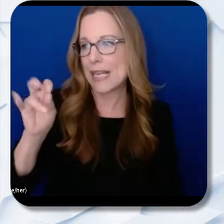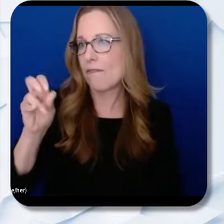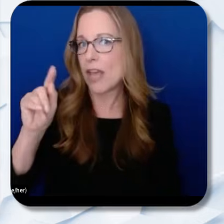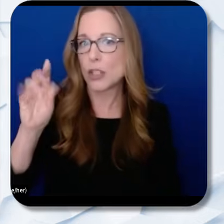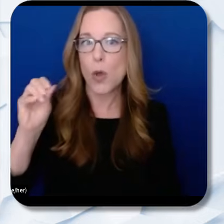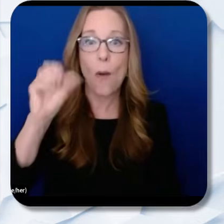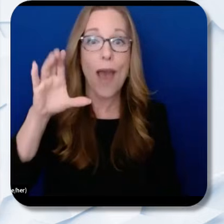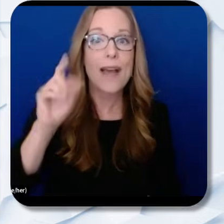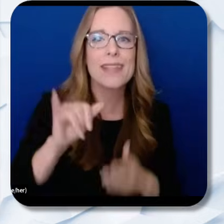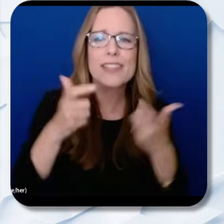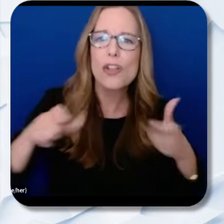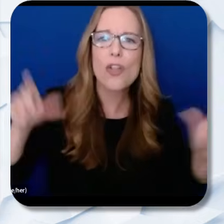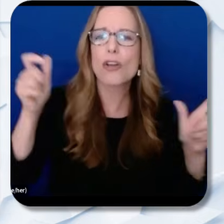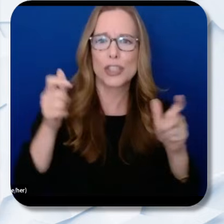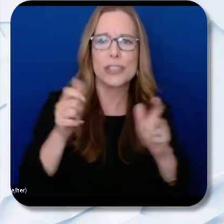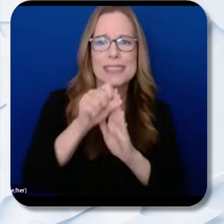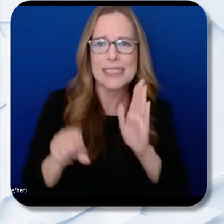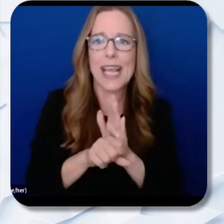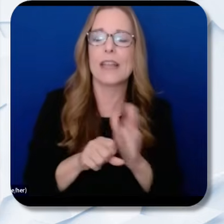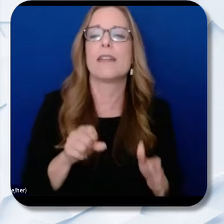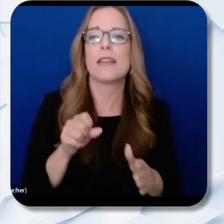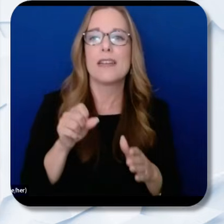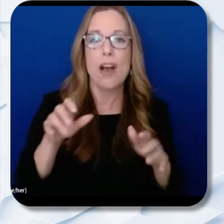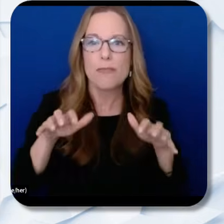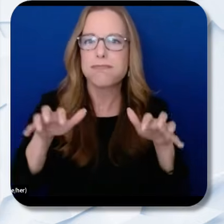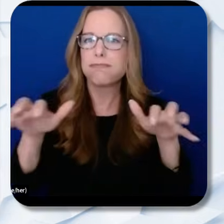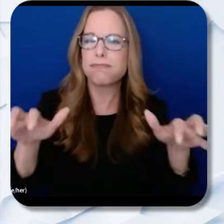Behind every one of those numbers is a child whose education is being